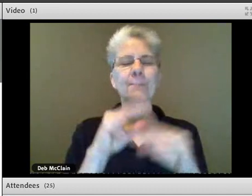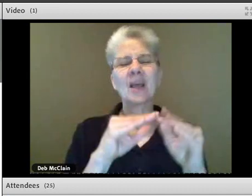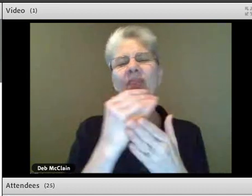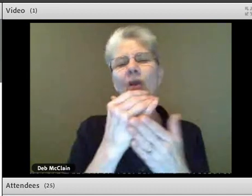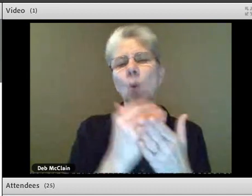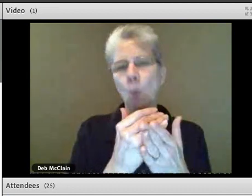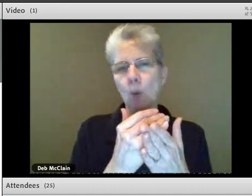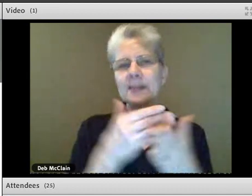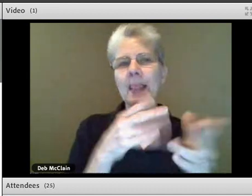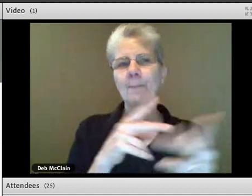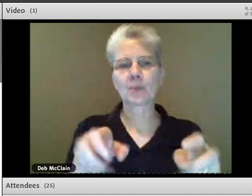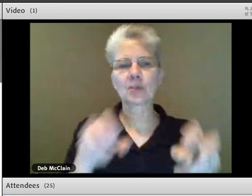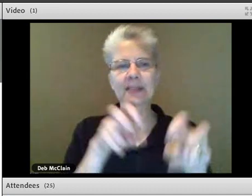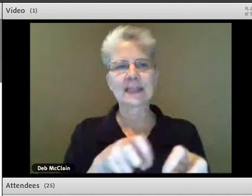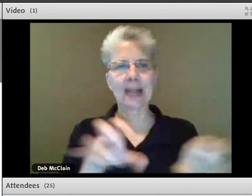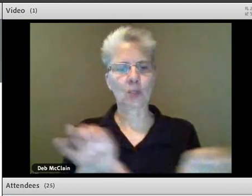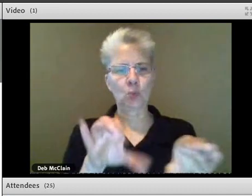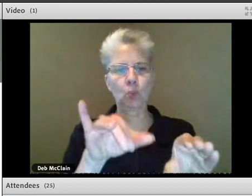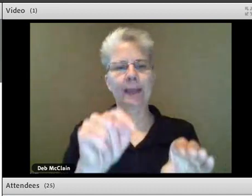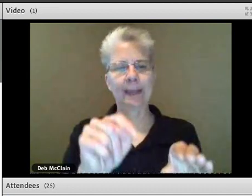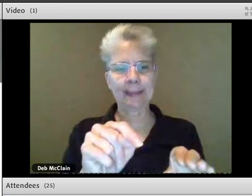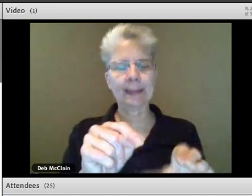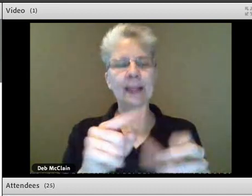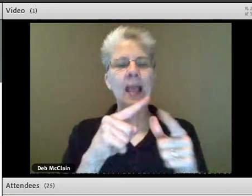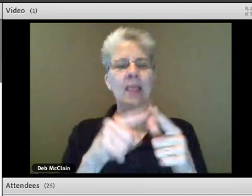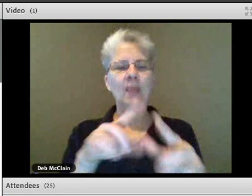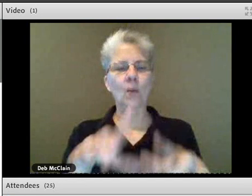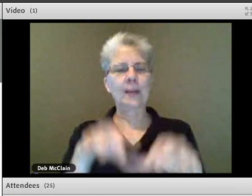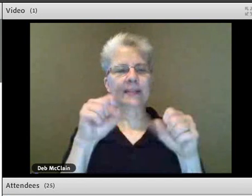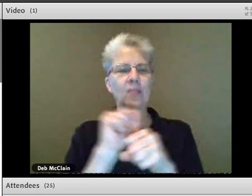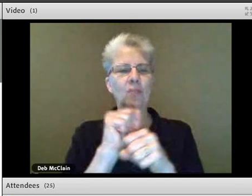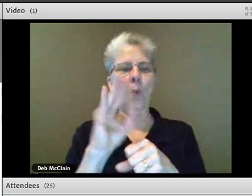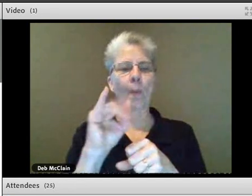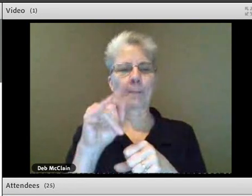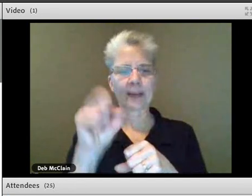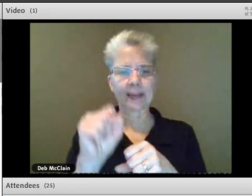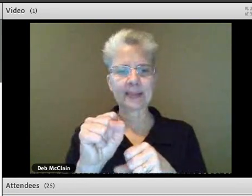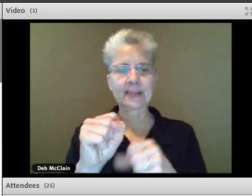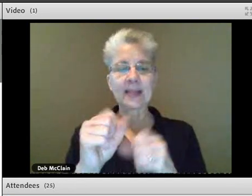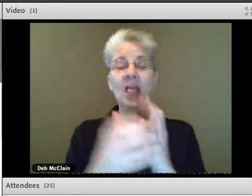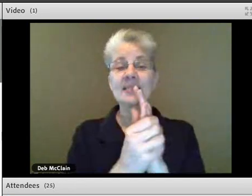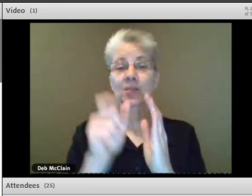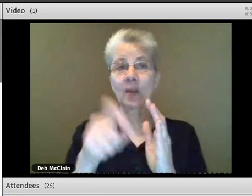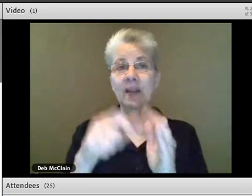and let people sit down and do it. And then we take our work buckets, those skills we need for each organization,